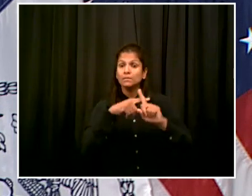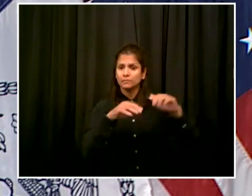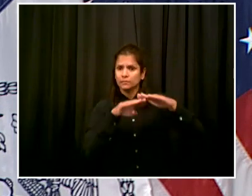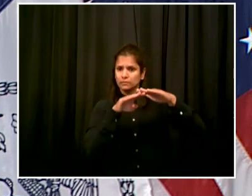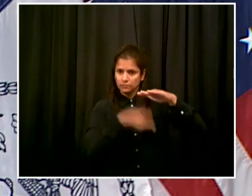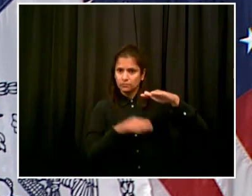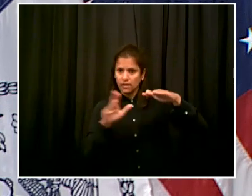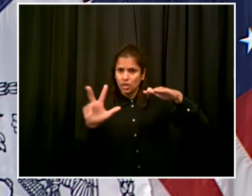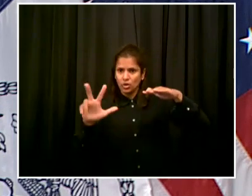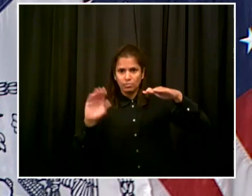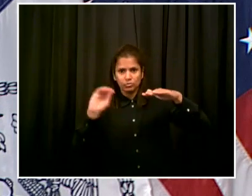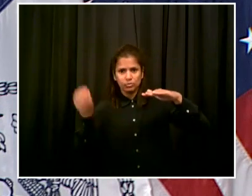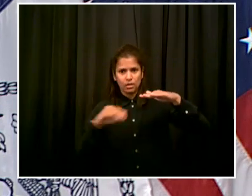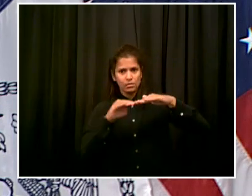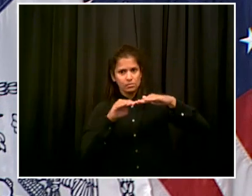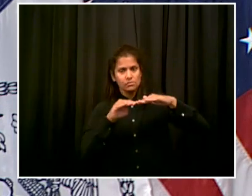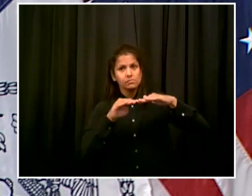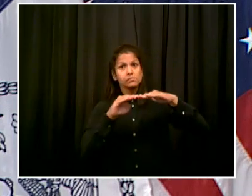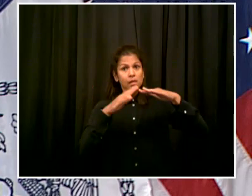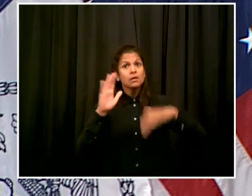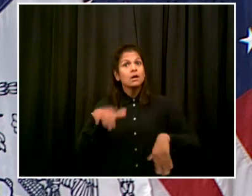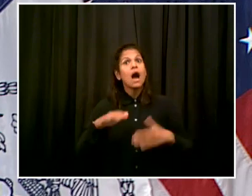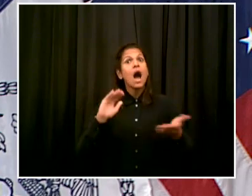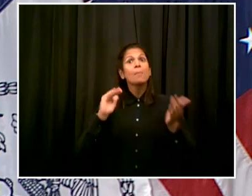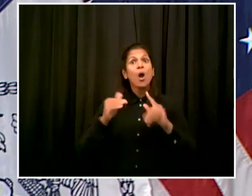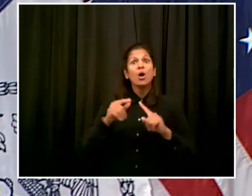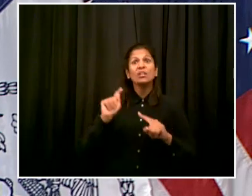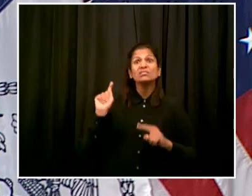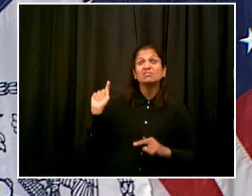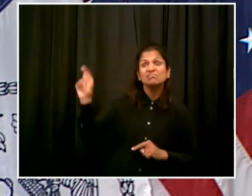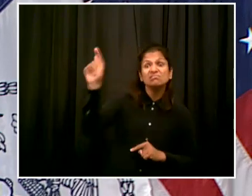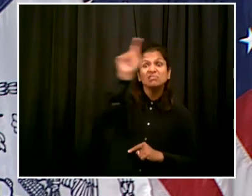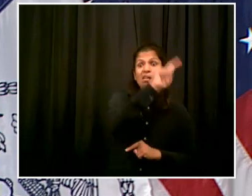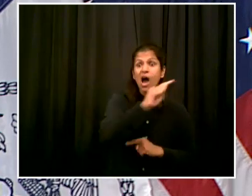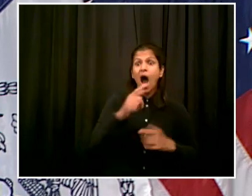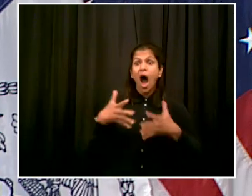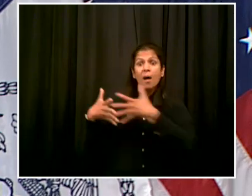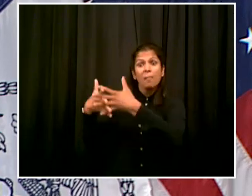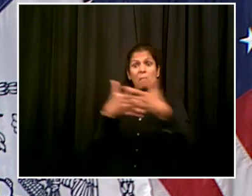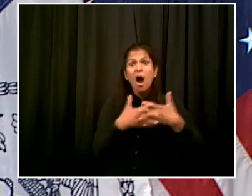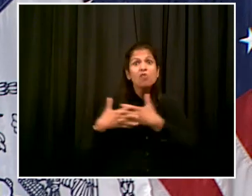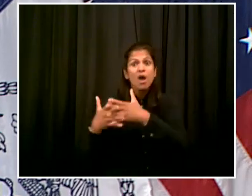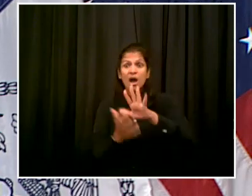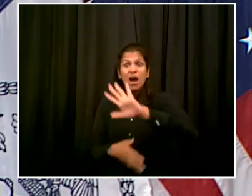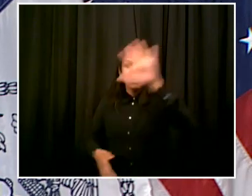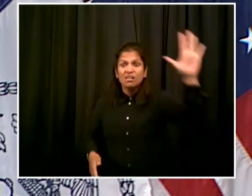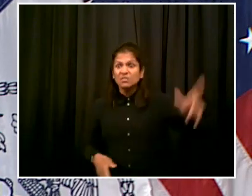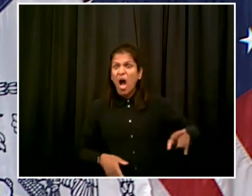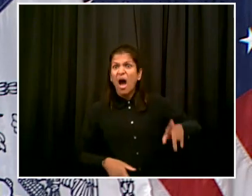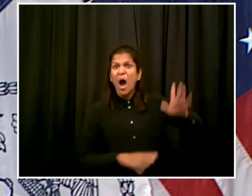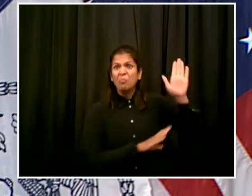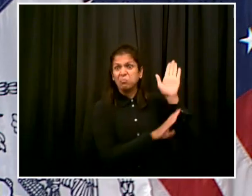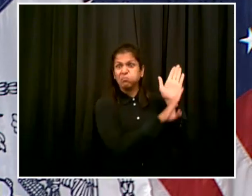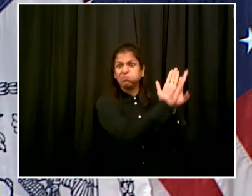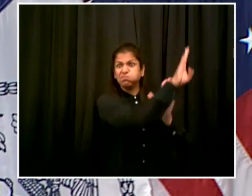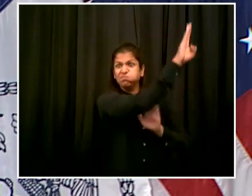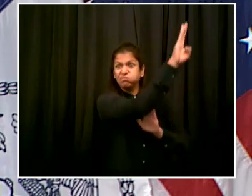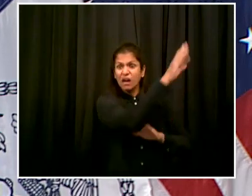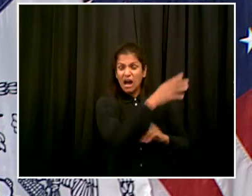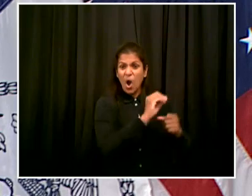AM SURE WE WILL HEAR RMOE EROV THE COURSE OF THE DAY AND WE WELCOME HEALTH STANDARDS BECAUSE THAT IS WHAT WE BELIEVE. WE WANT TO HOLD OURSELVES TO THAT 3% STANDARD. THAT IS MUCH LOWER THAN ANY